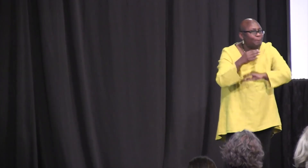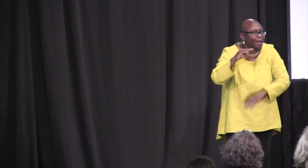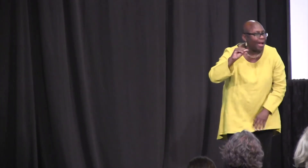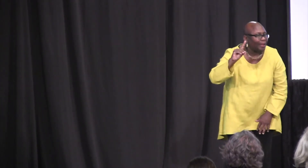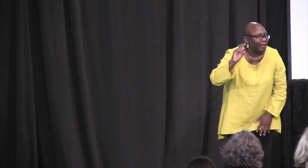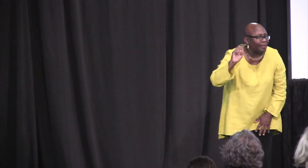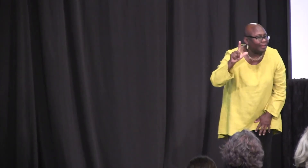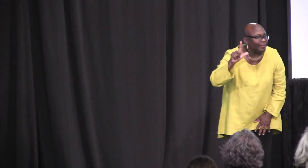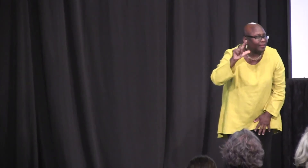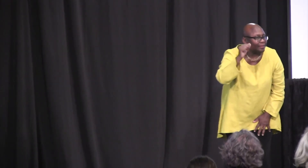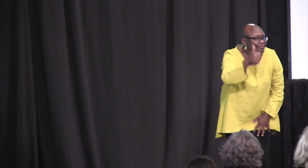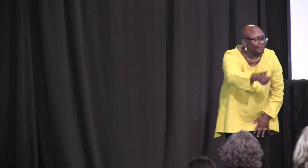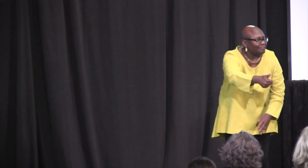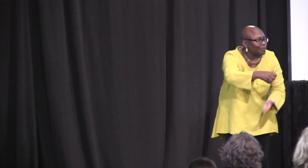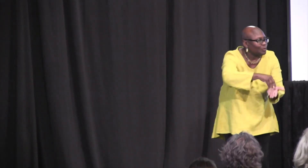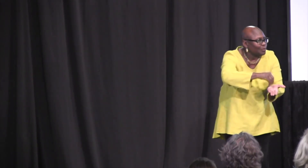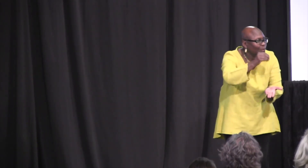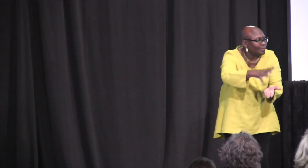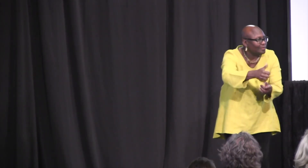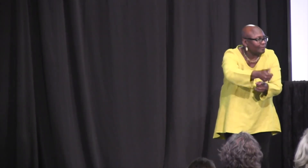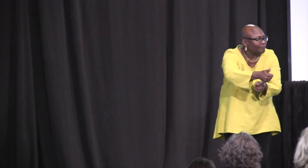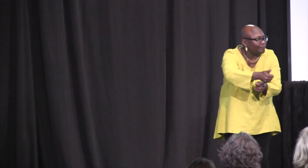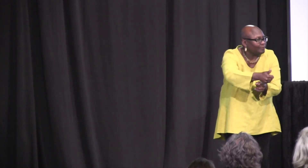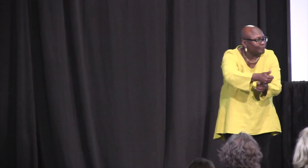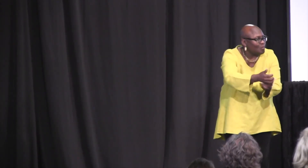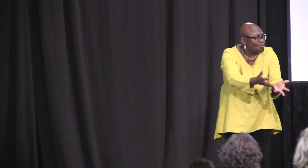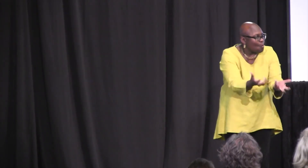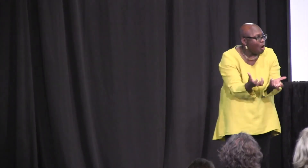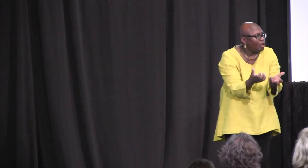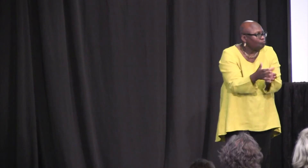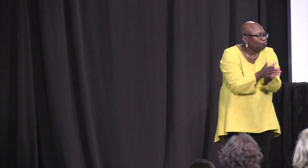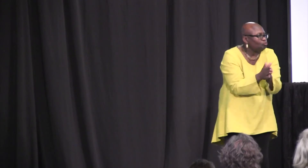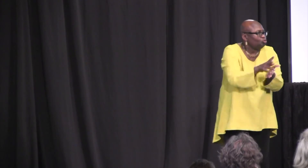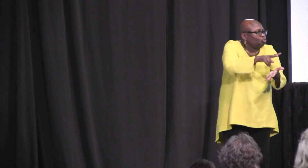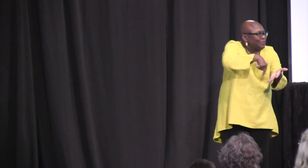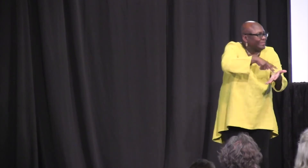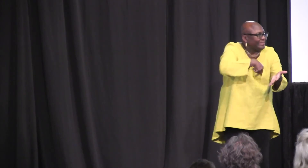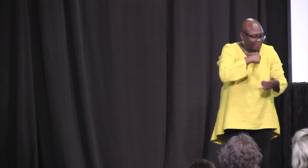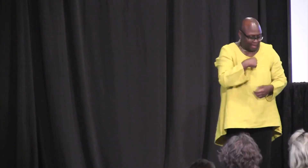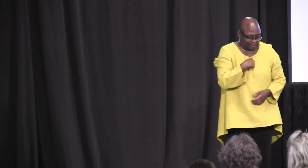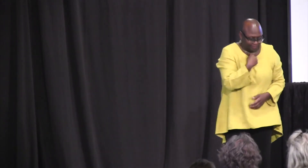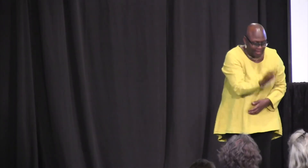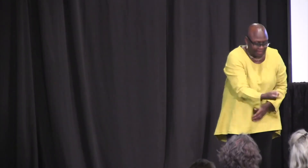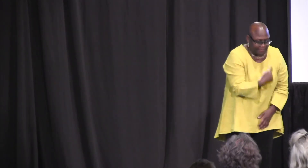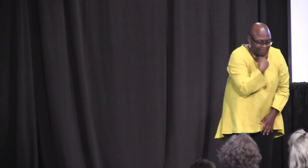Word identification is fine for assessing students' knowledge of vocabulary.